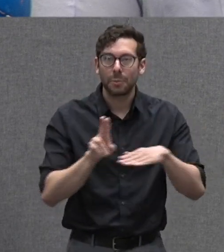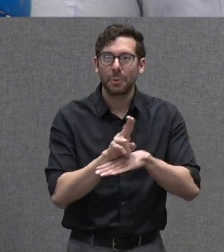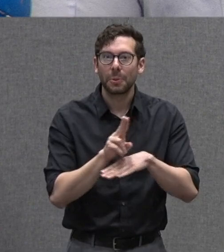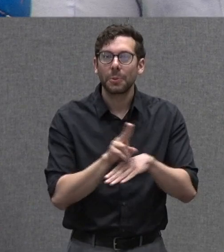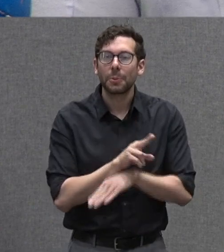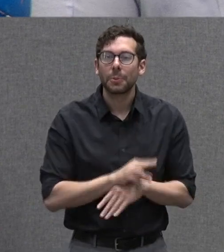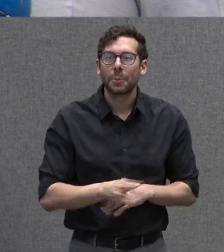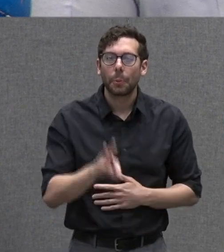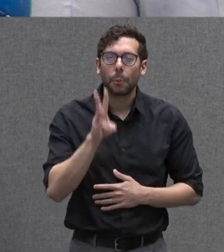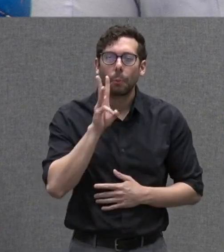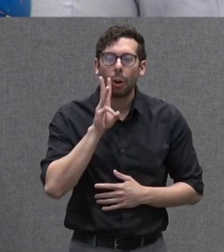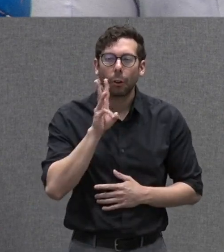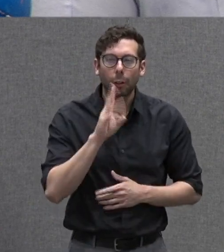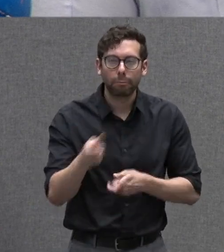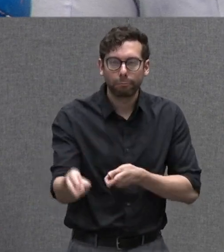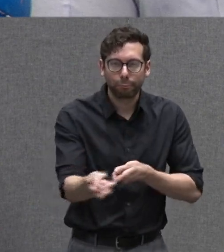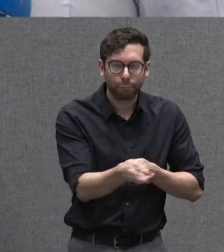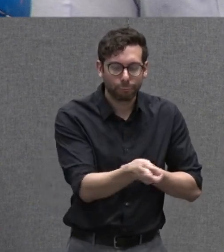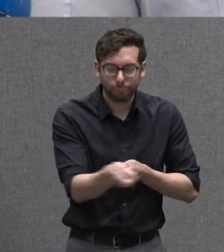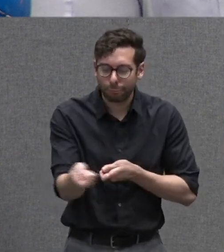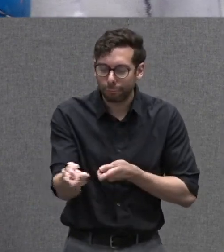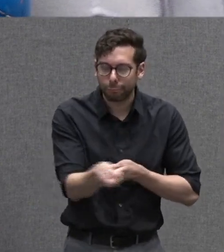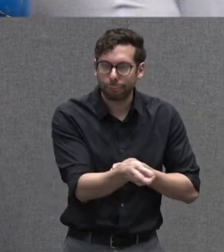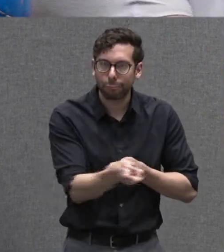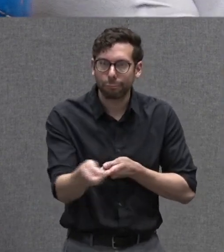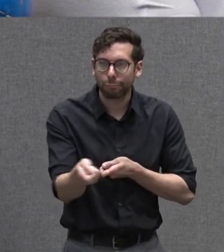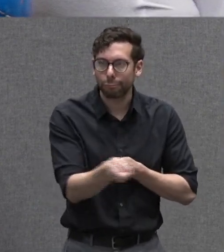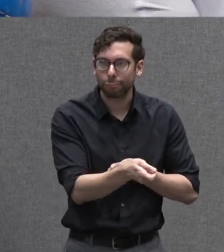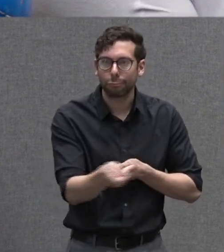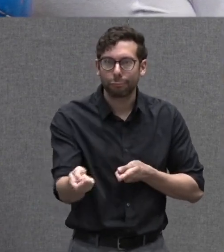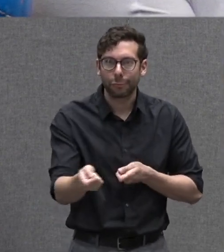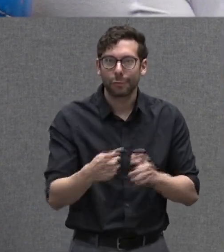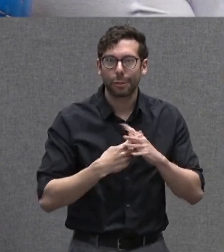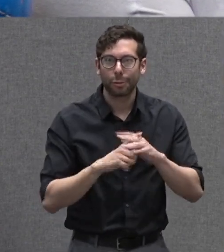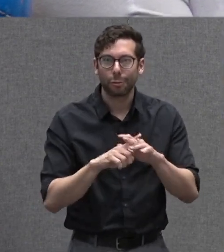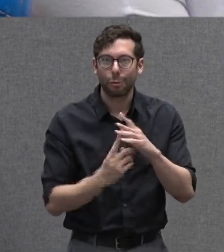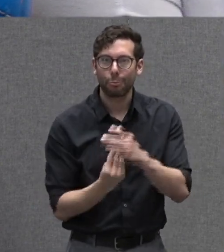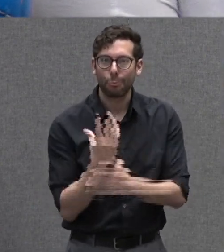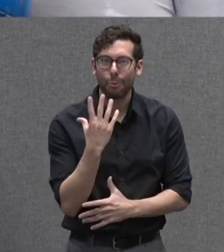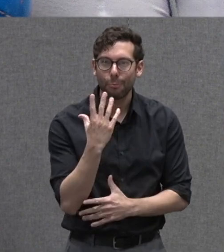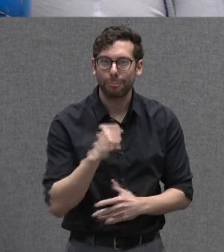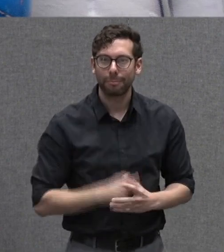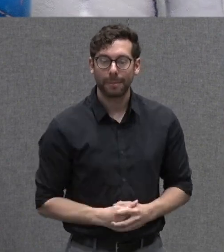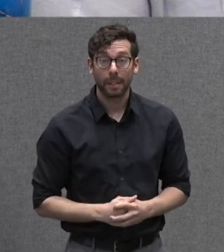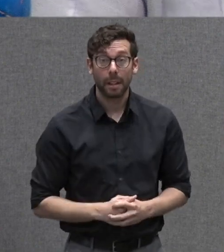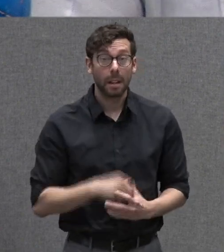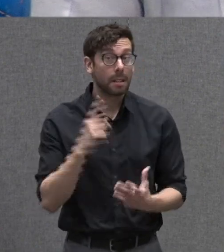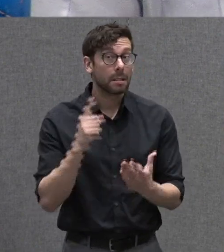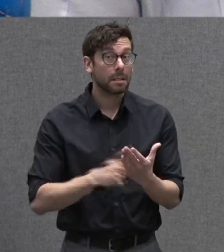to make sure that they're gonna start to grow. Sometimes even the snow starts to melt,